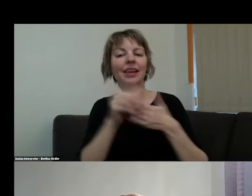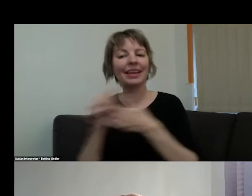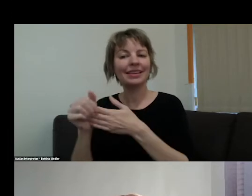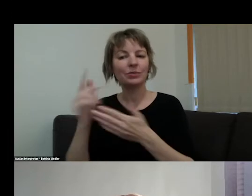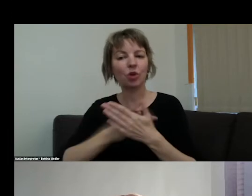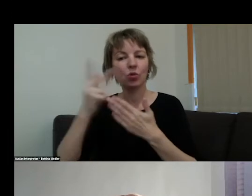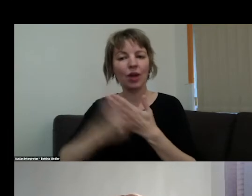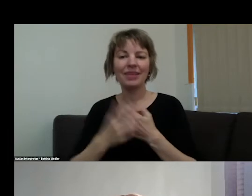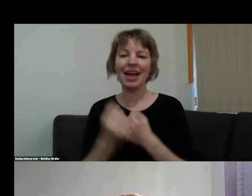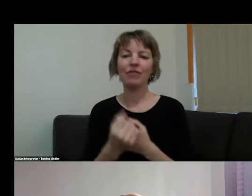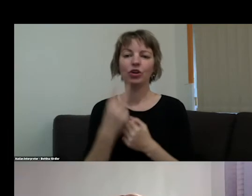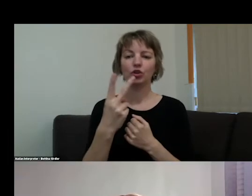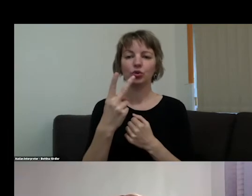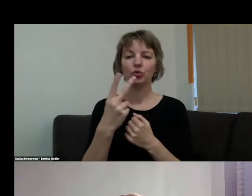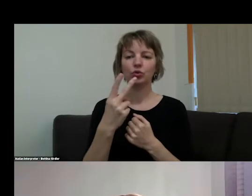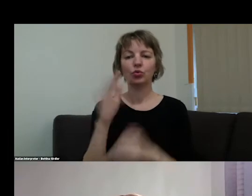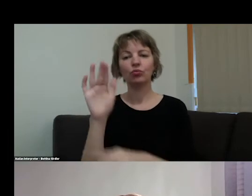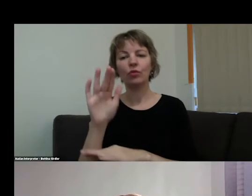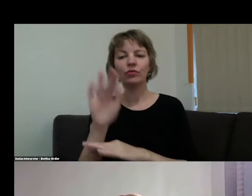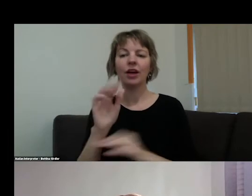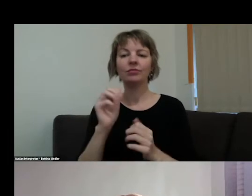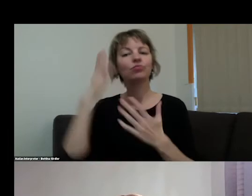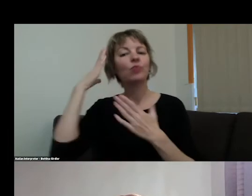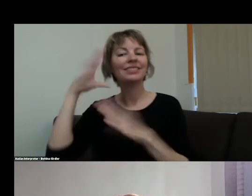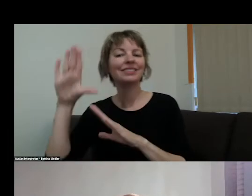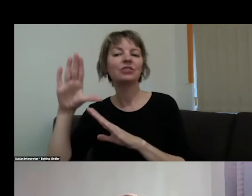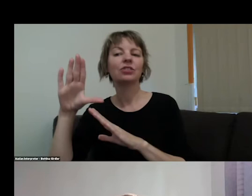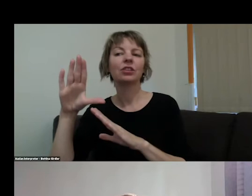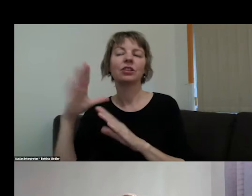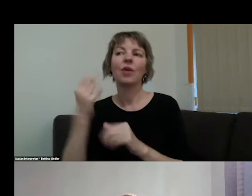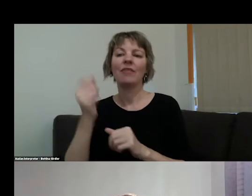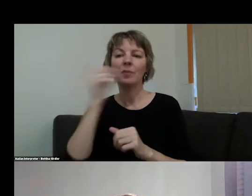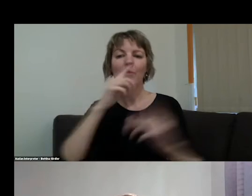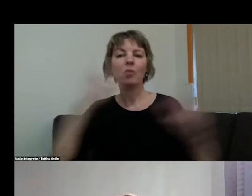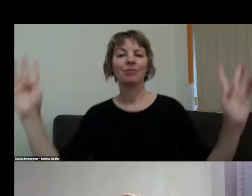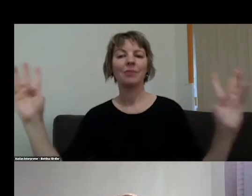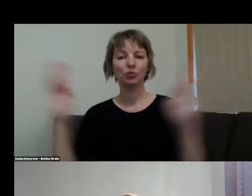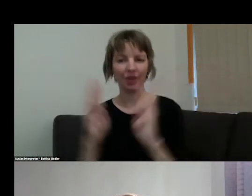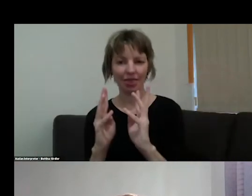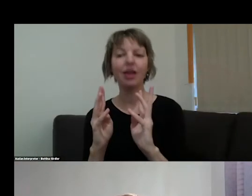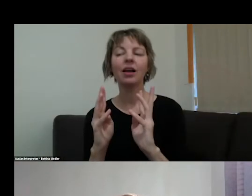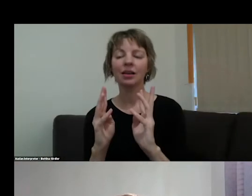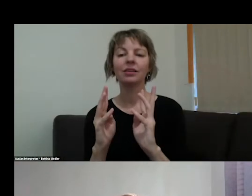a group of 25 leaders from across the country and across the sector come together to learn on country.